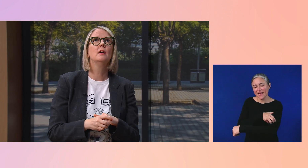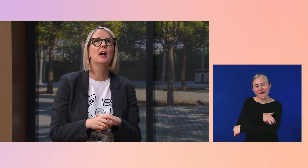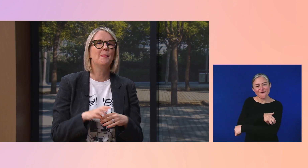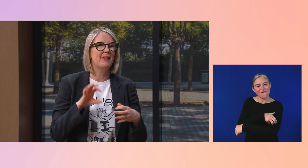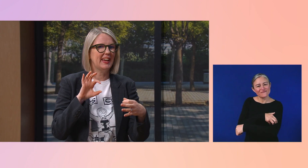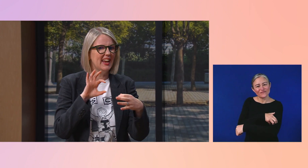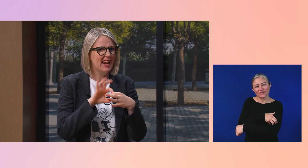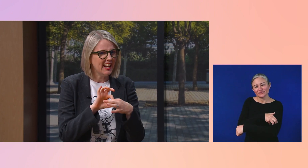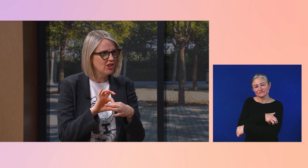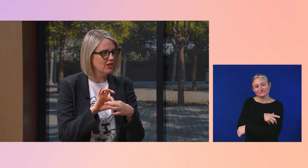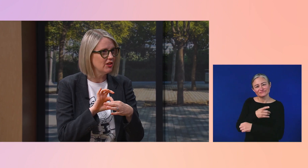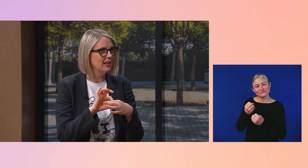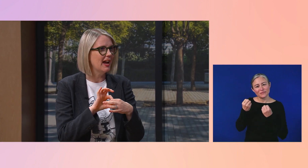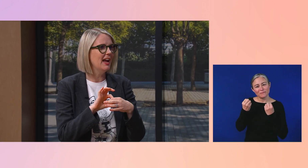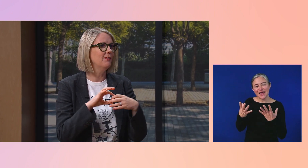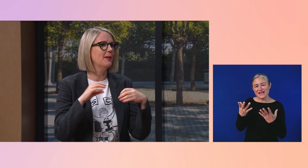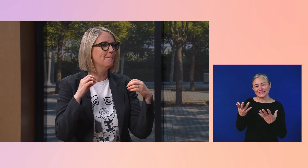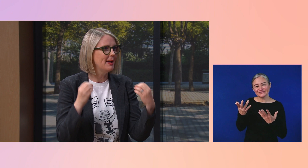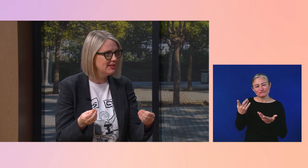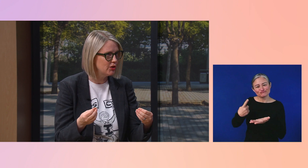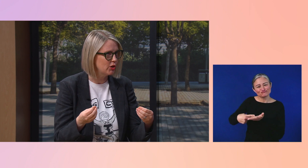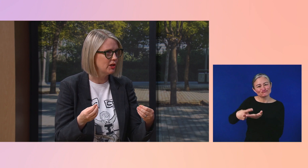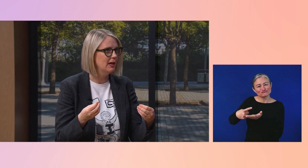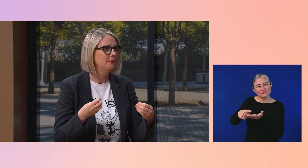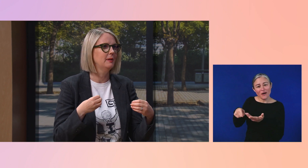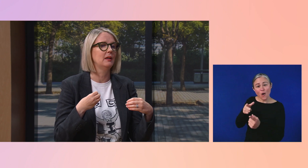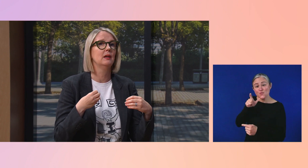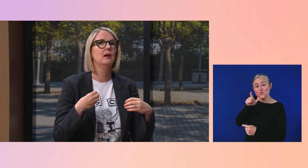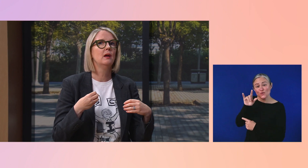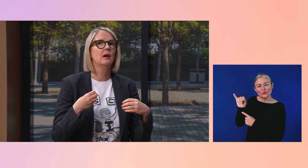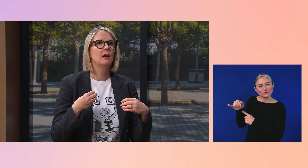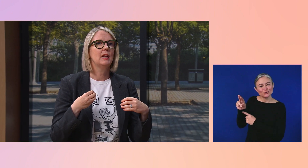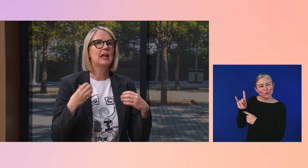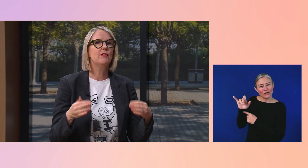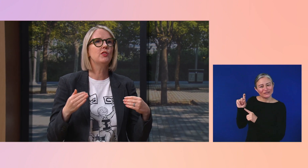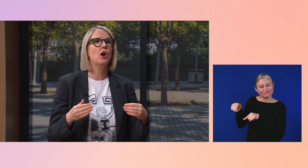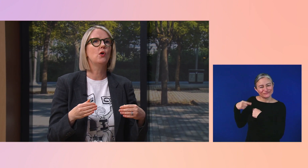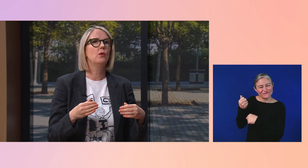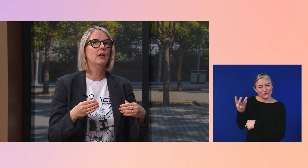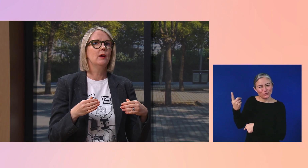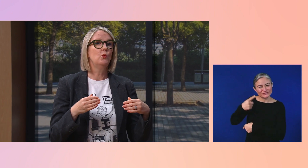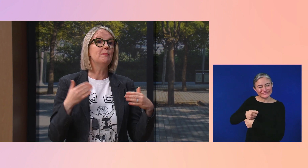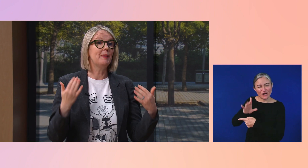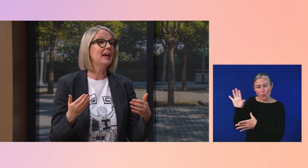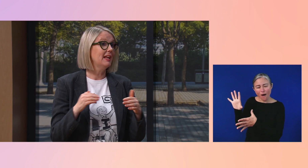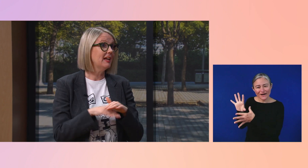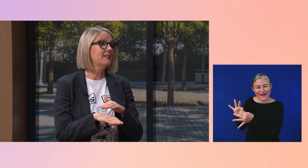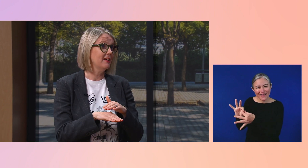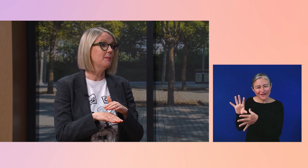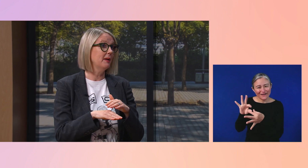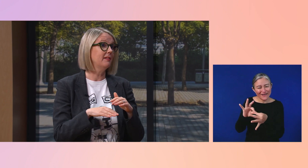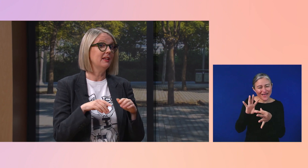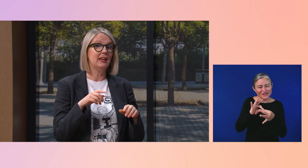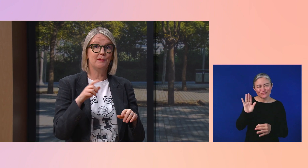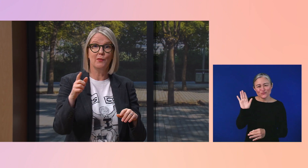about the connection she gave and the mentorship. Even though we've been in accessibility,